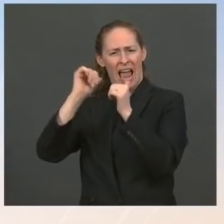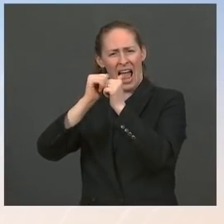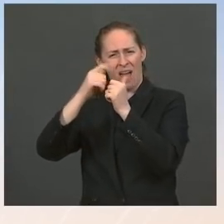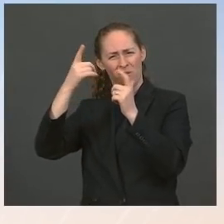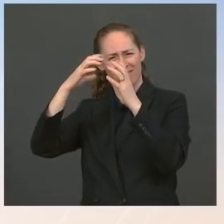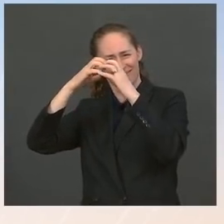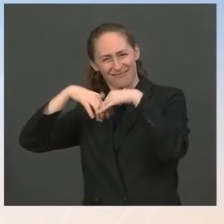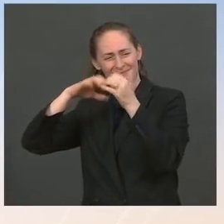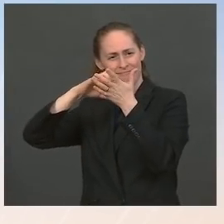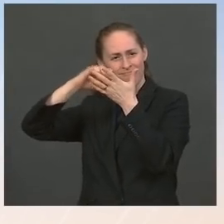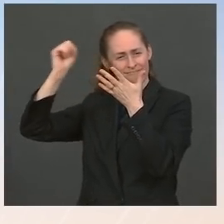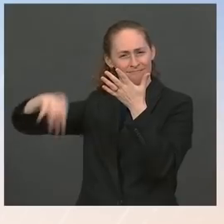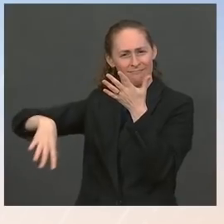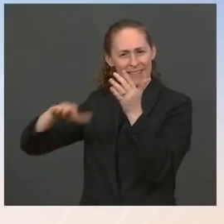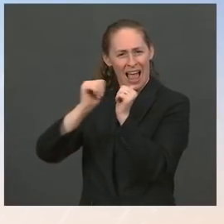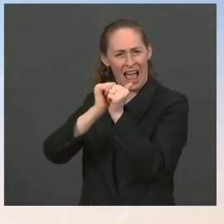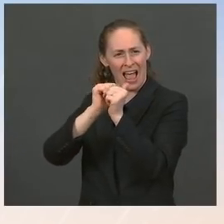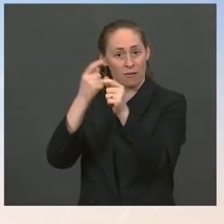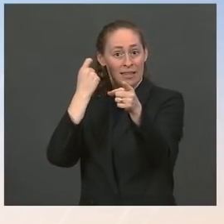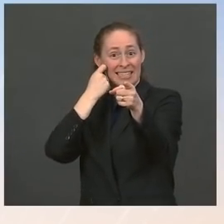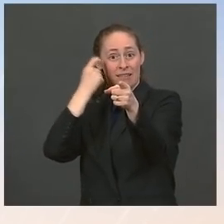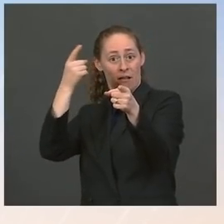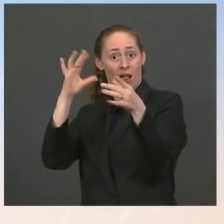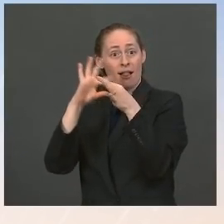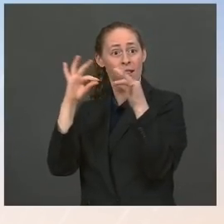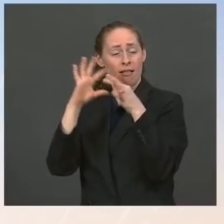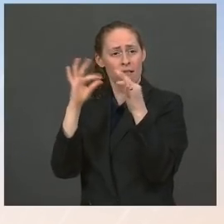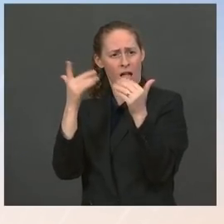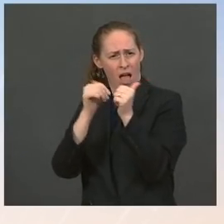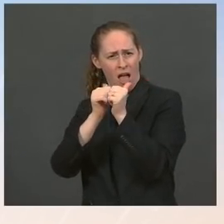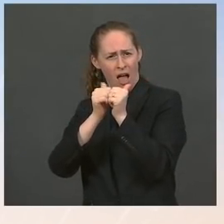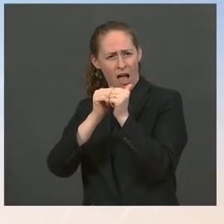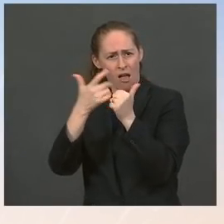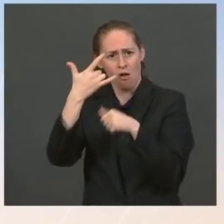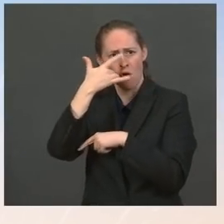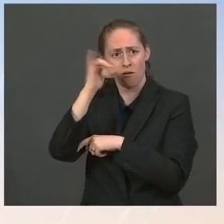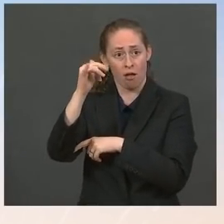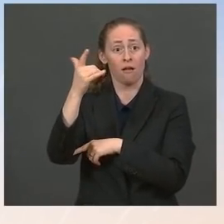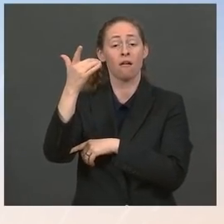when you broke that information with us? Can you talk to us about how that could be deconstructed? Secretary Buttigieg: For sure, yeah.